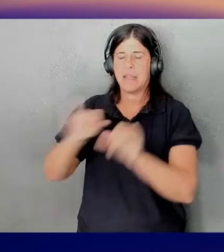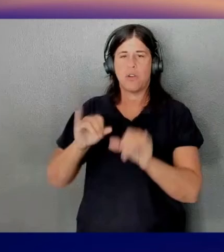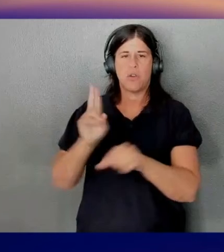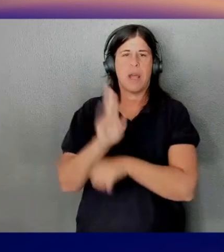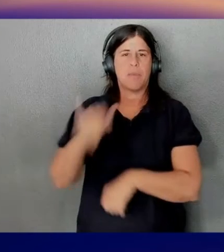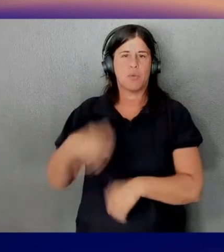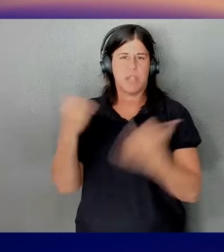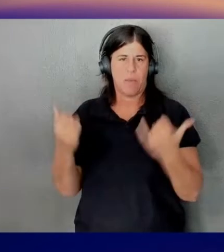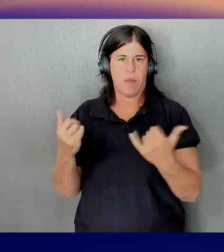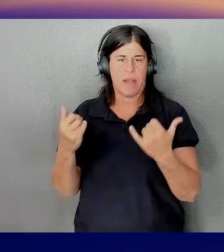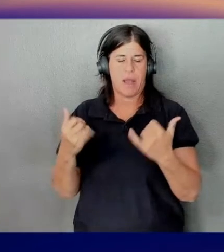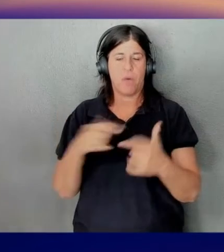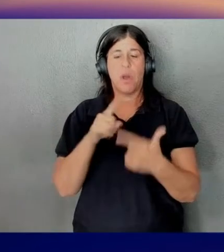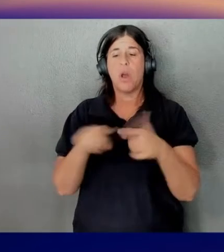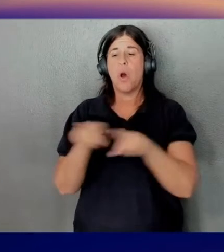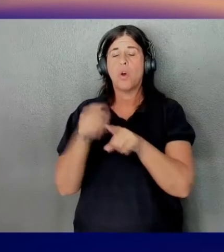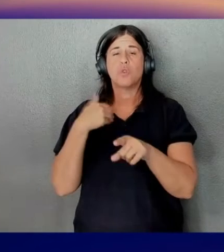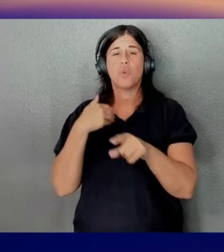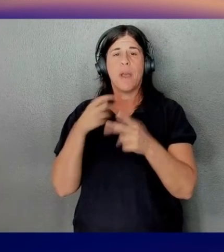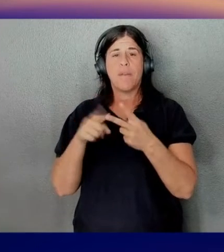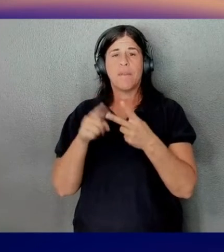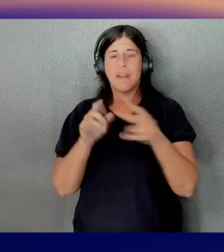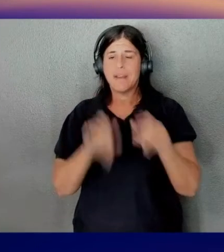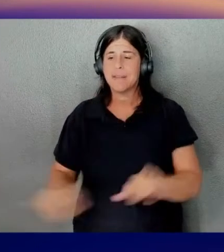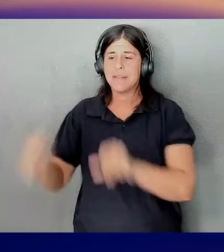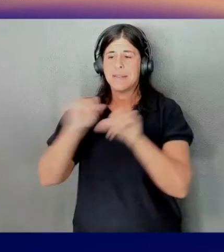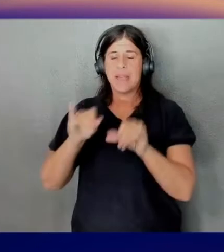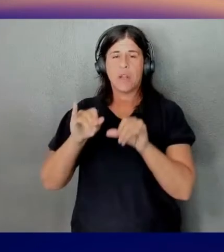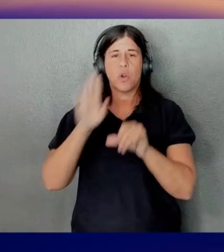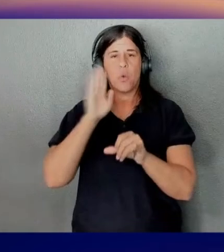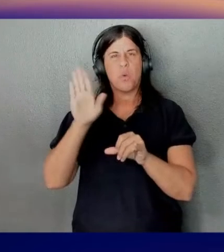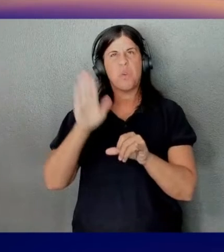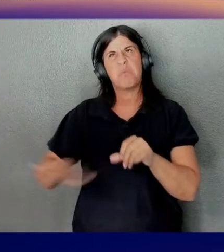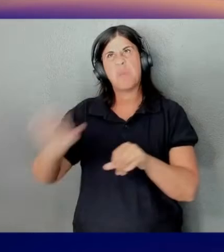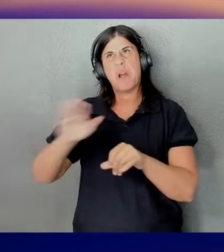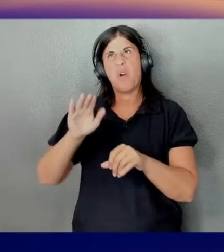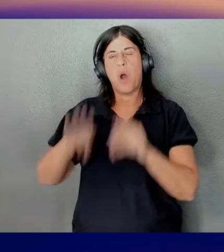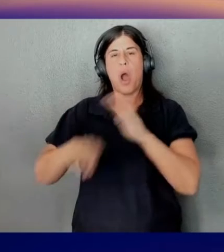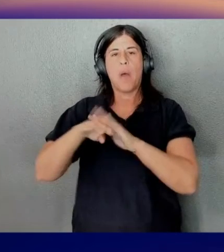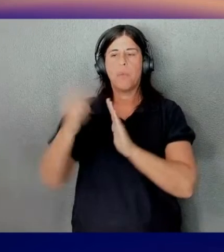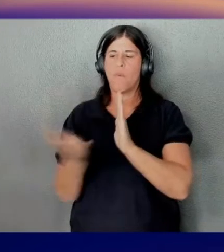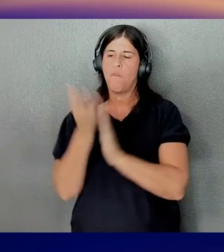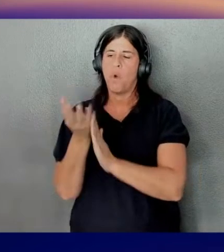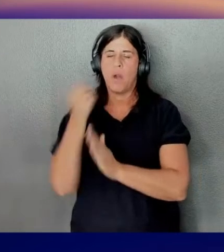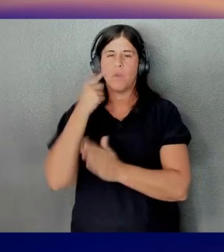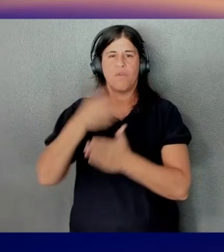And we also have the standard built, which will take up to four hours to give you results, but it goes through